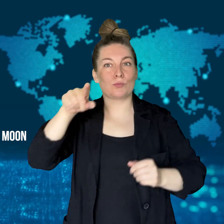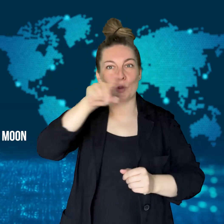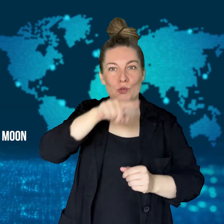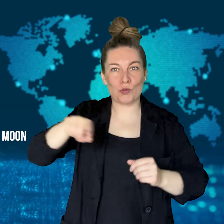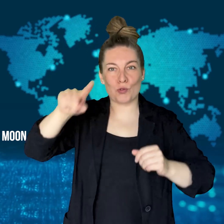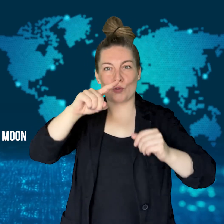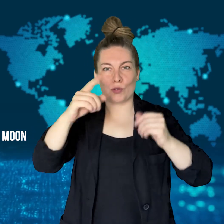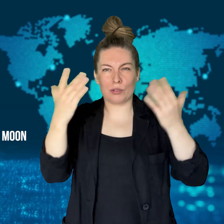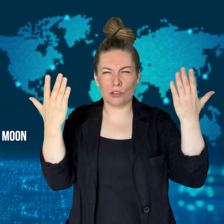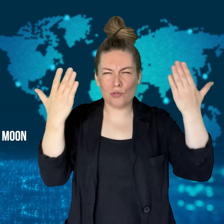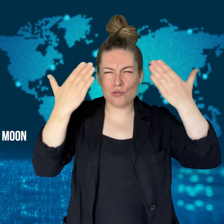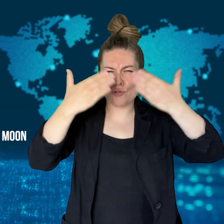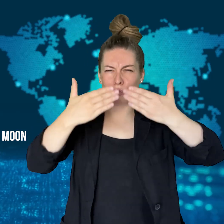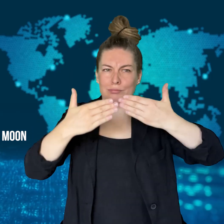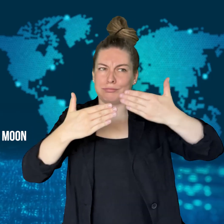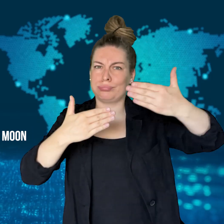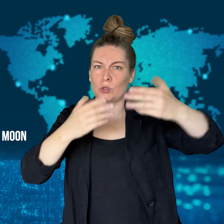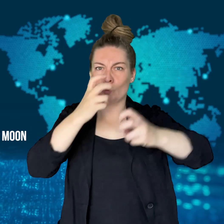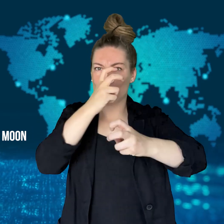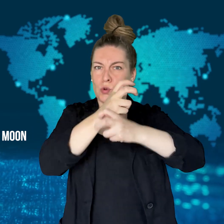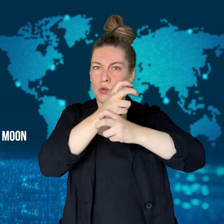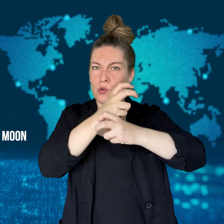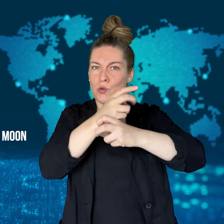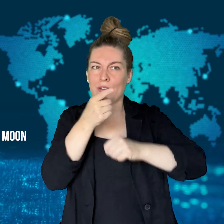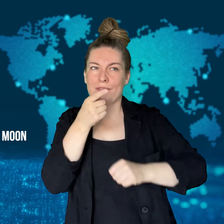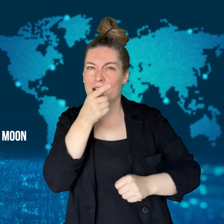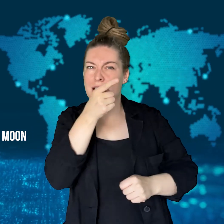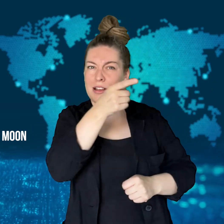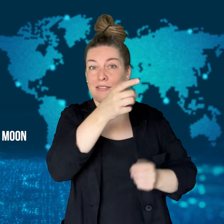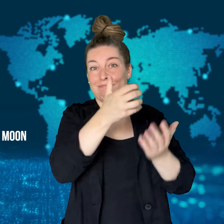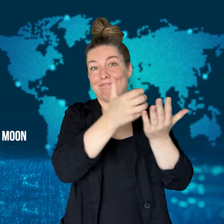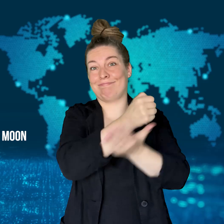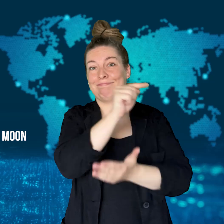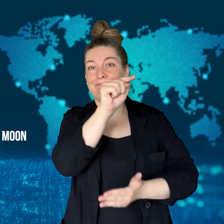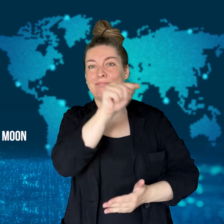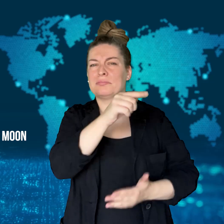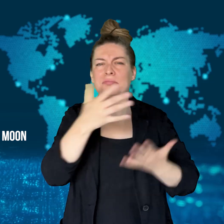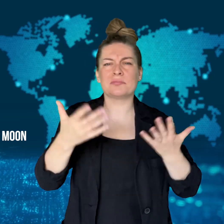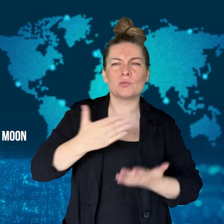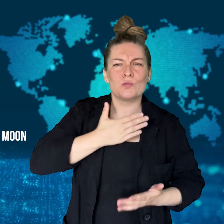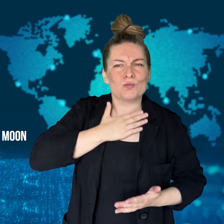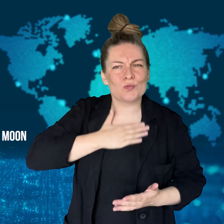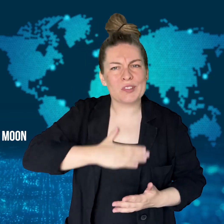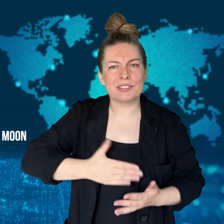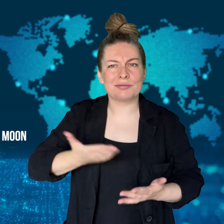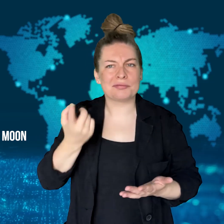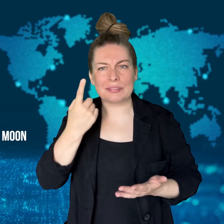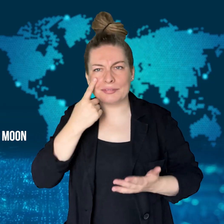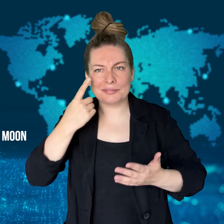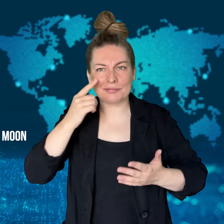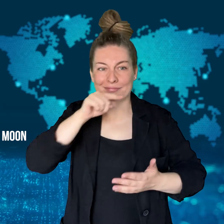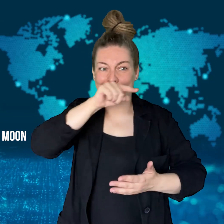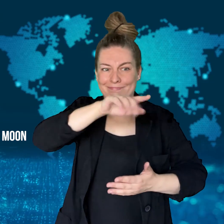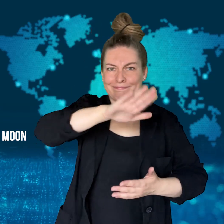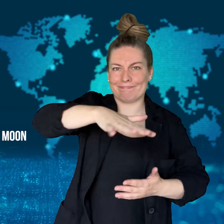that side of the Moon.